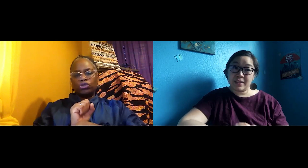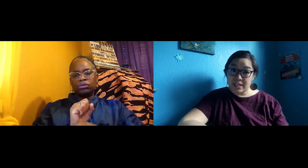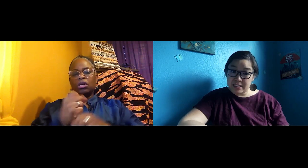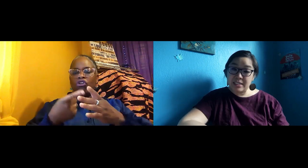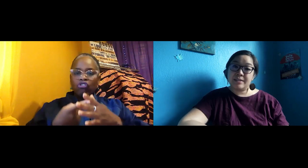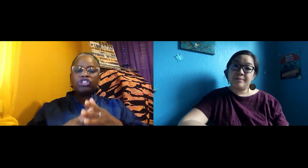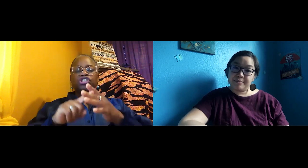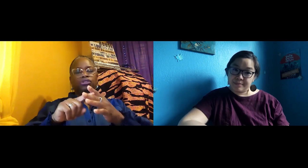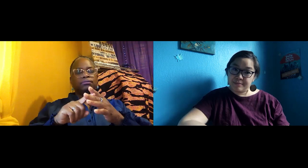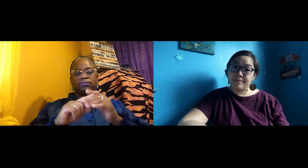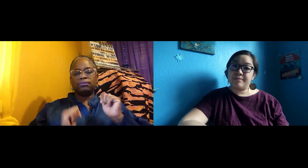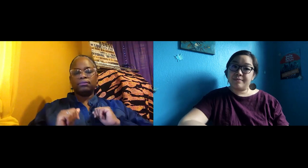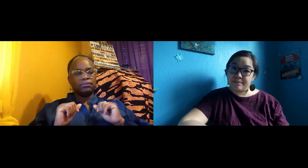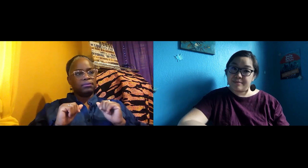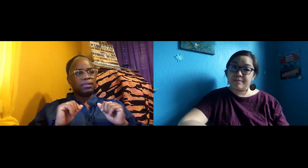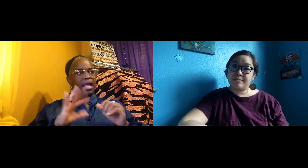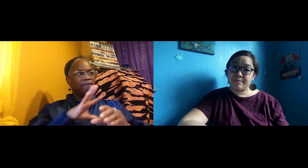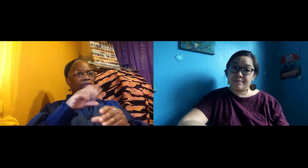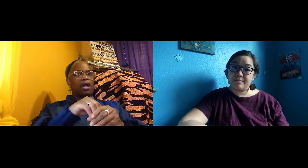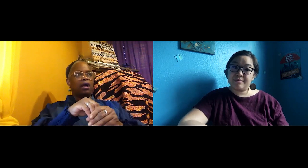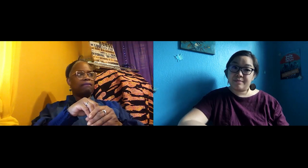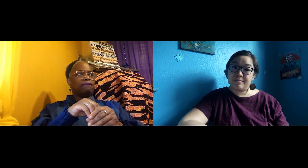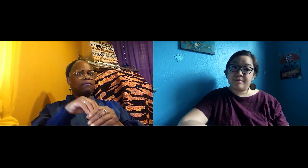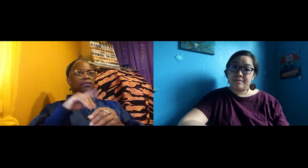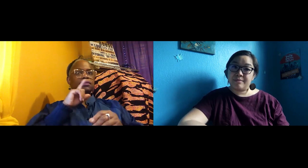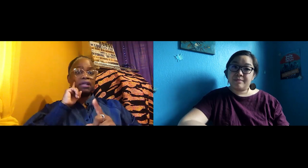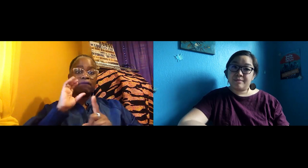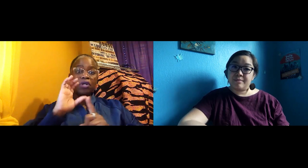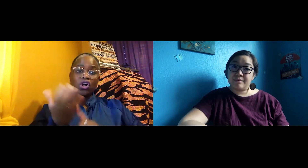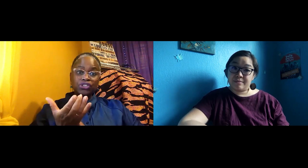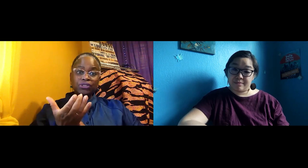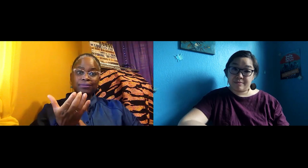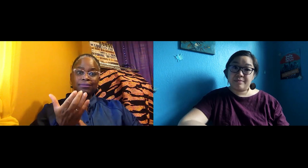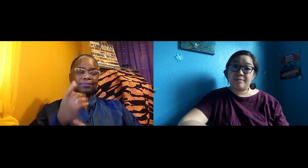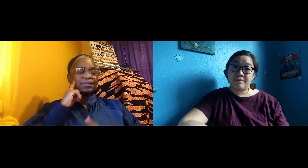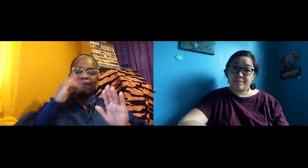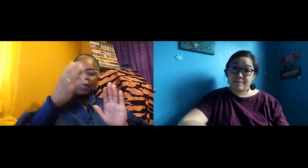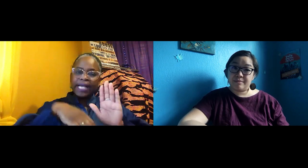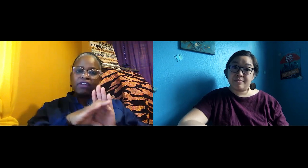original bodies of work that involves Deaf culture and amazing characters,